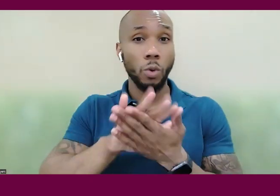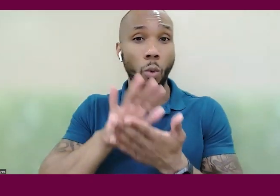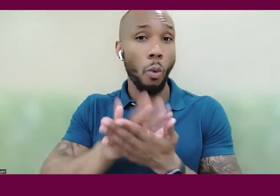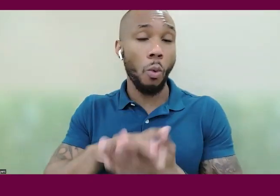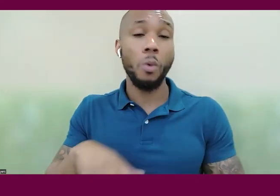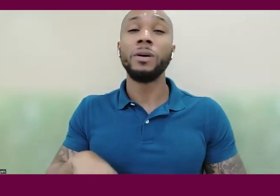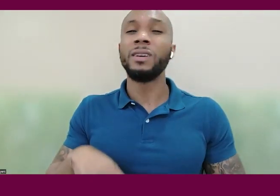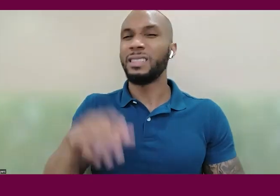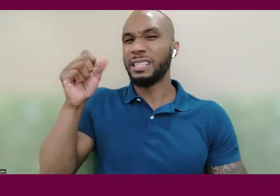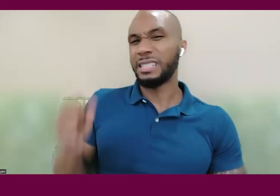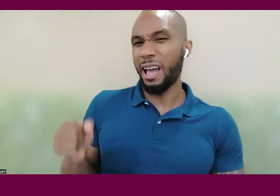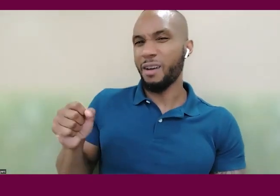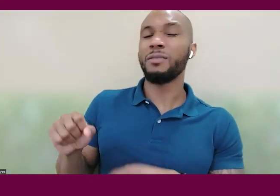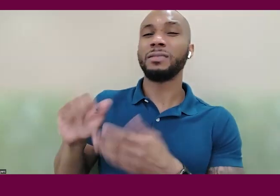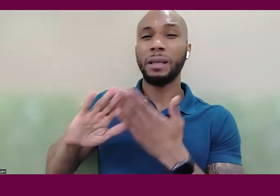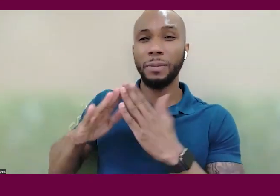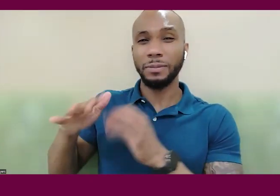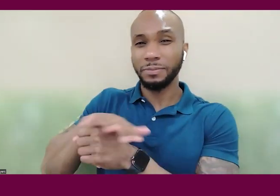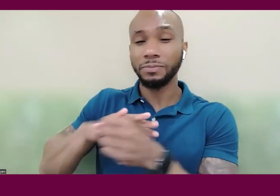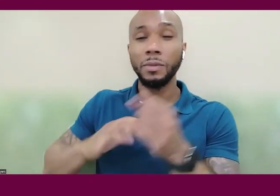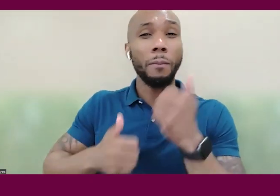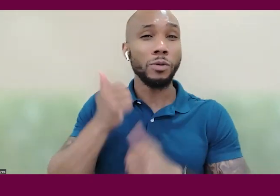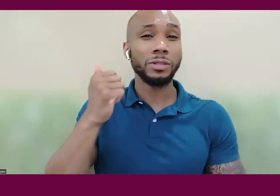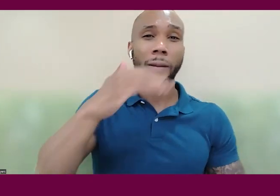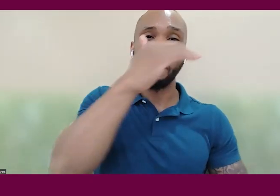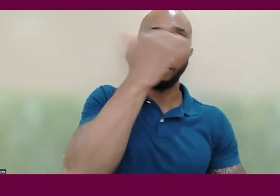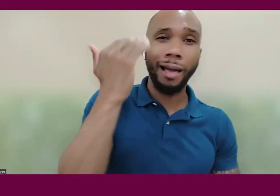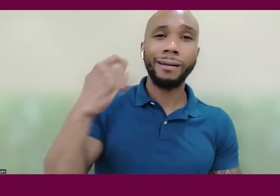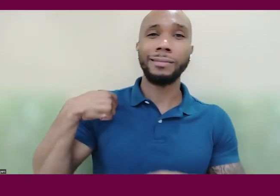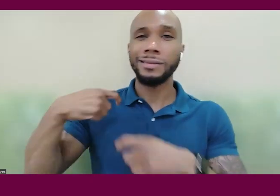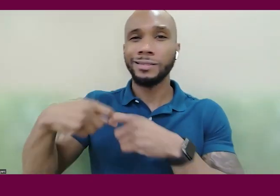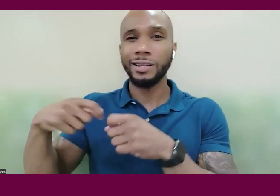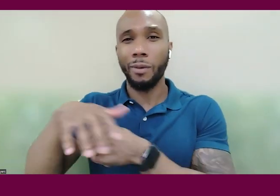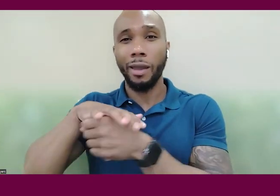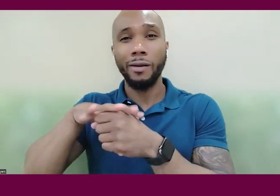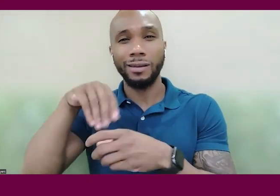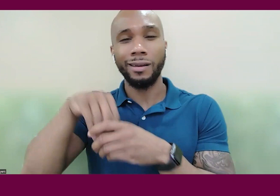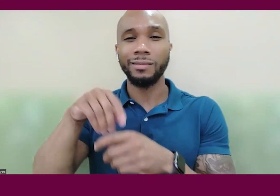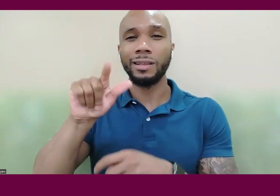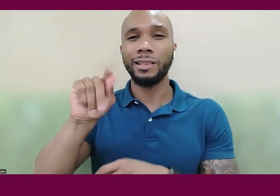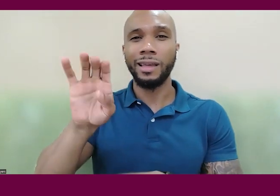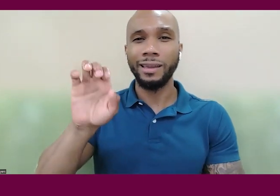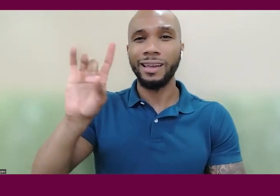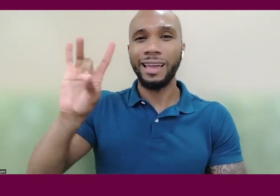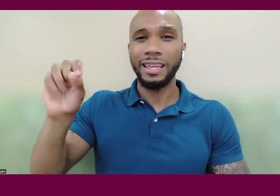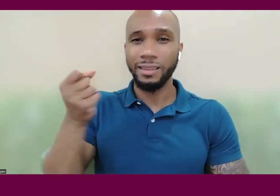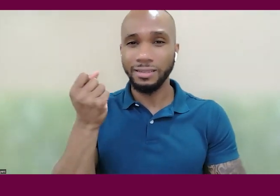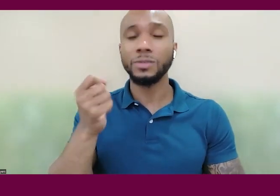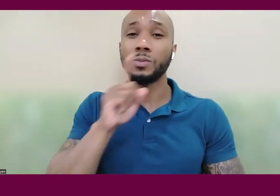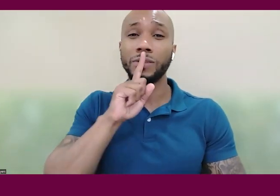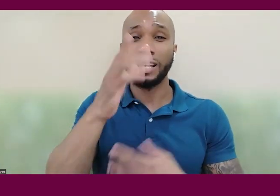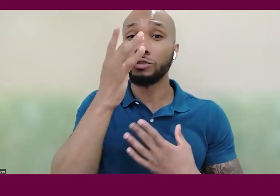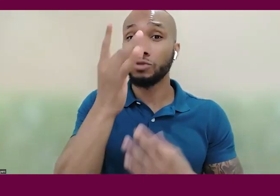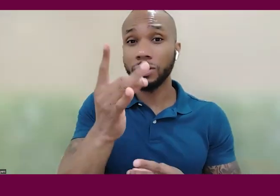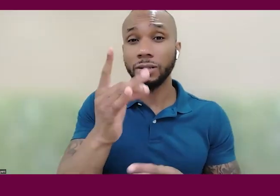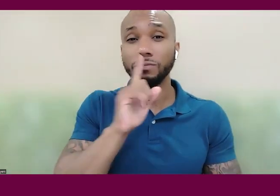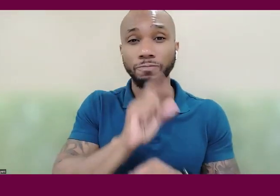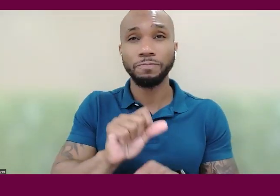Catholic school in the south suburbs in mostly Black and Latin areas in the late '80s was interesting. It was quite interesting.